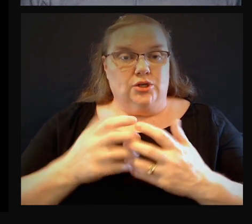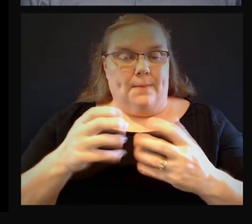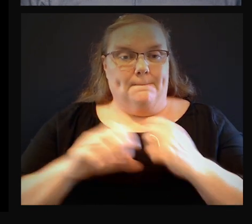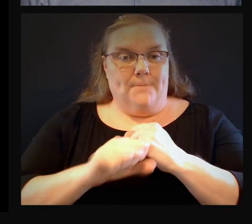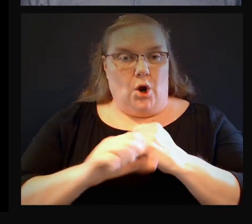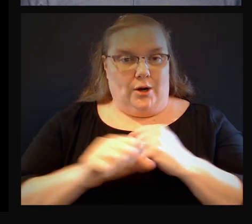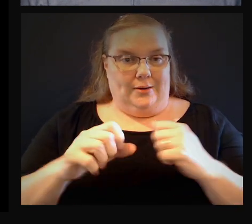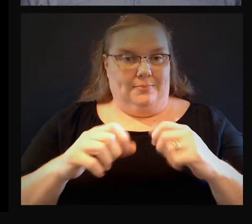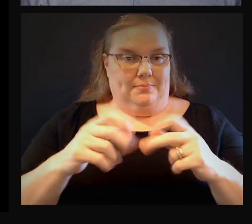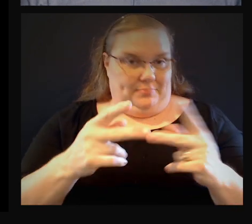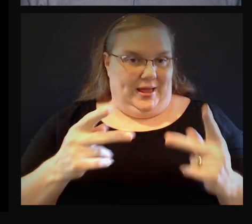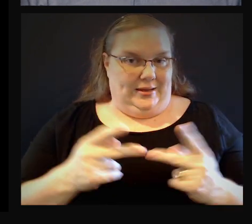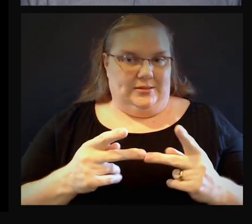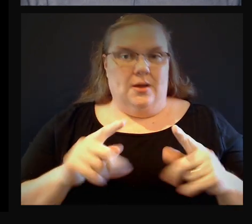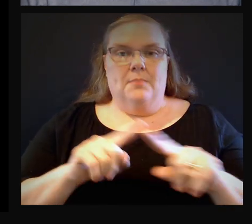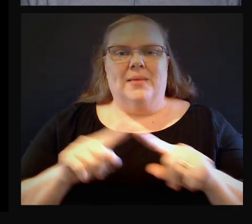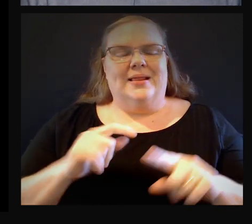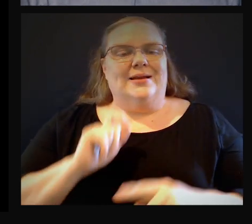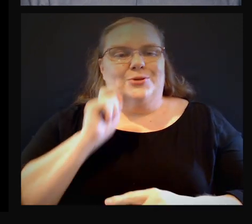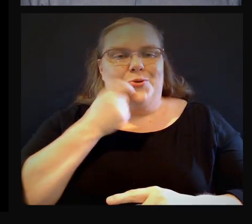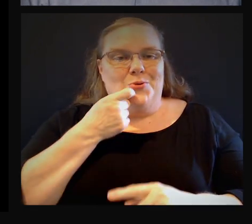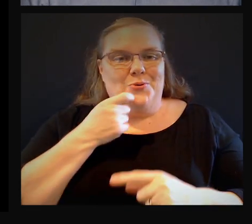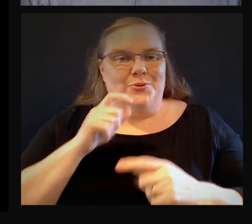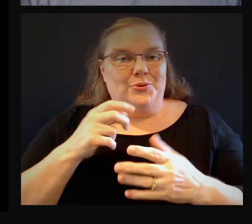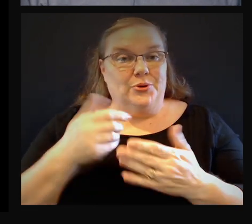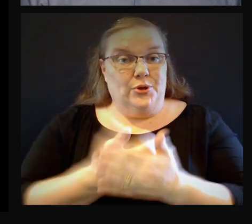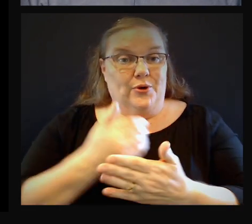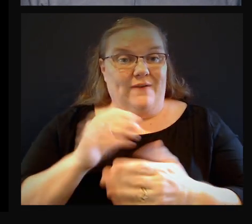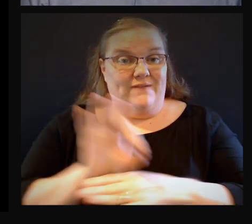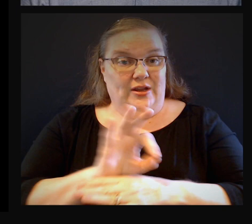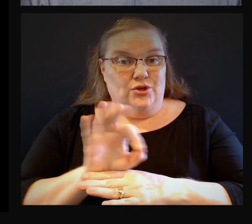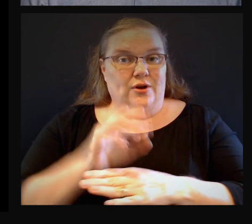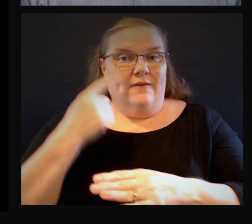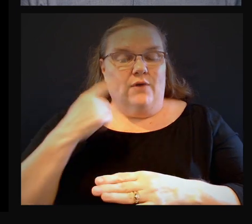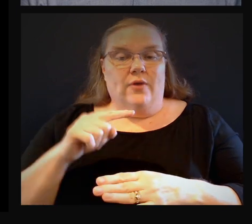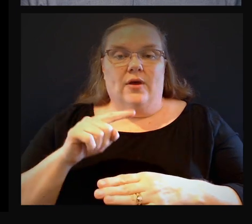Let's now talk about some of the cool new features in Visual Studio for Unreal Engine developers.